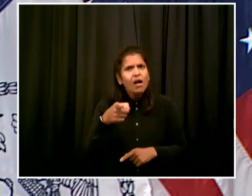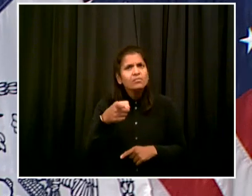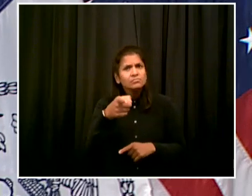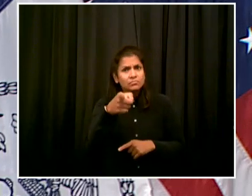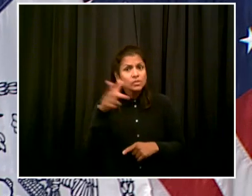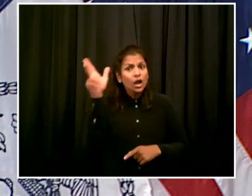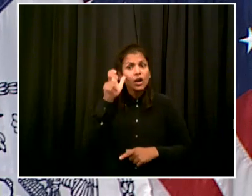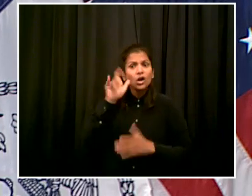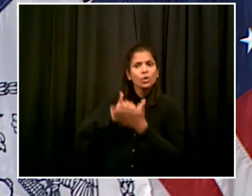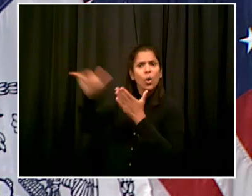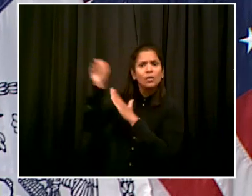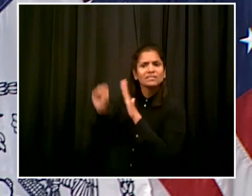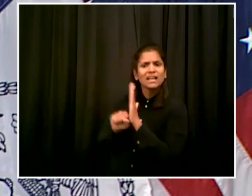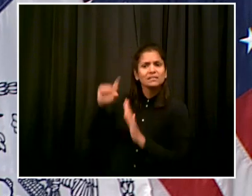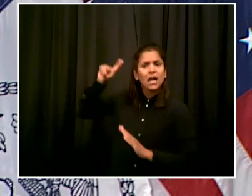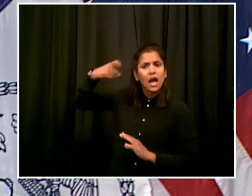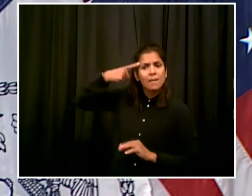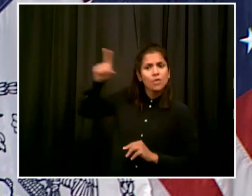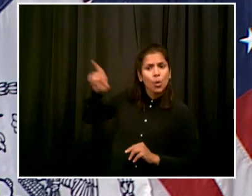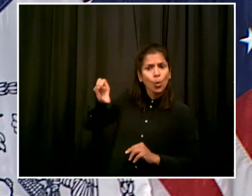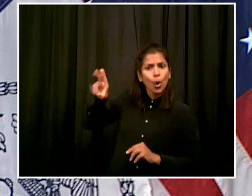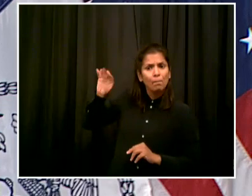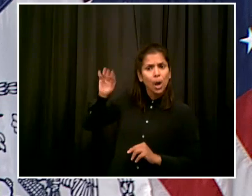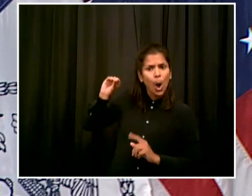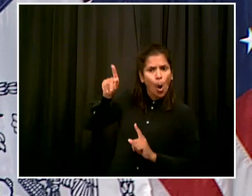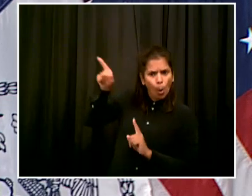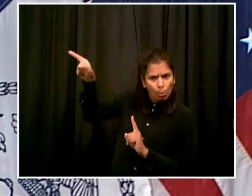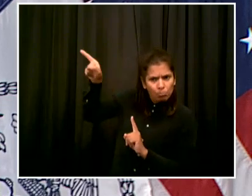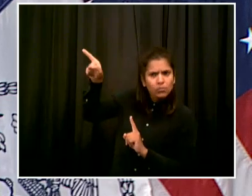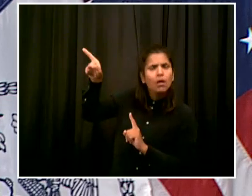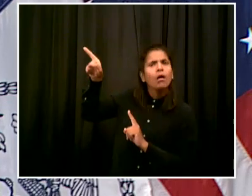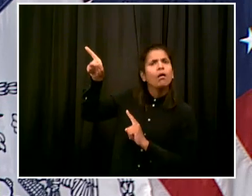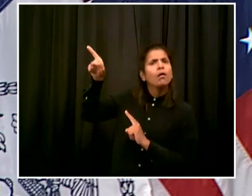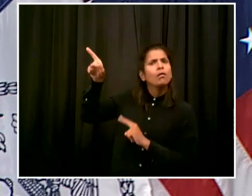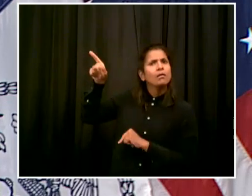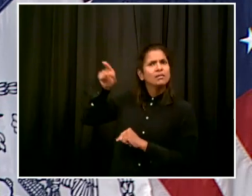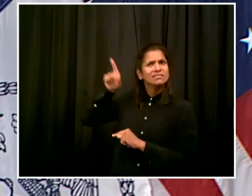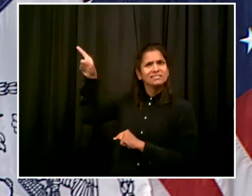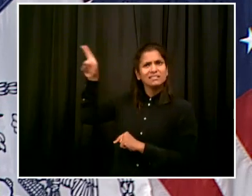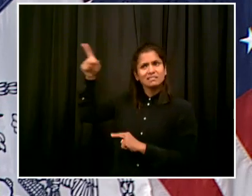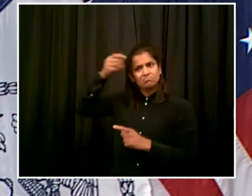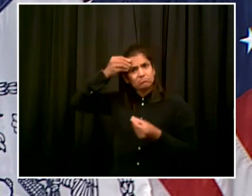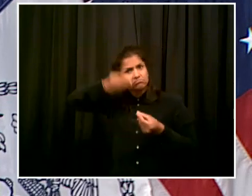TODAY? I'M DOING WELL. HAVE YOU HEARD FROM THE